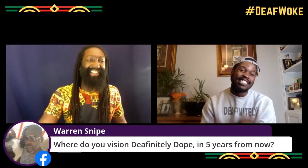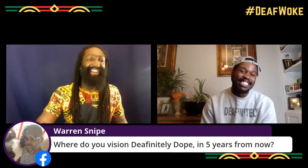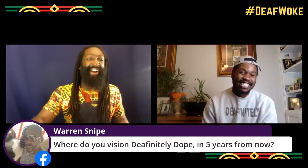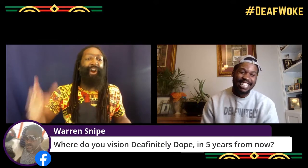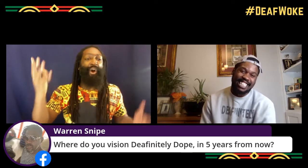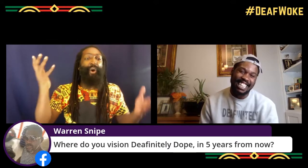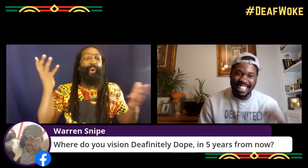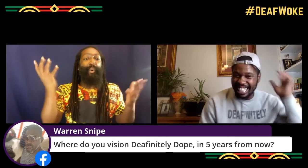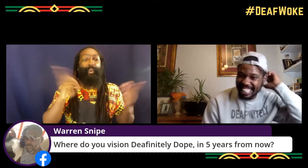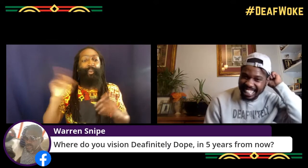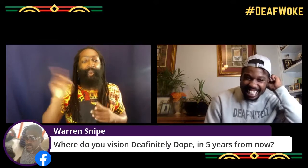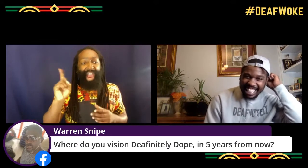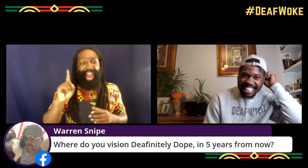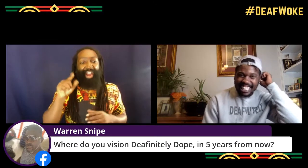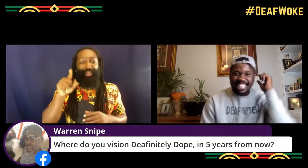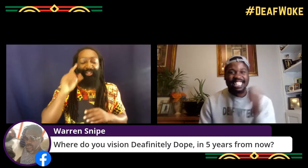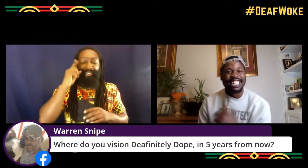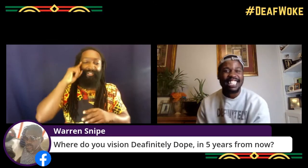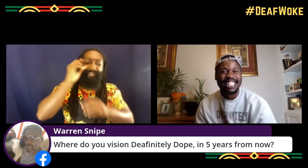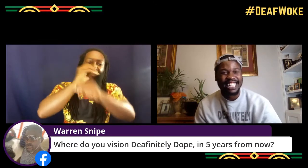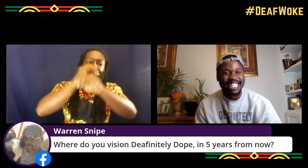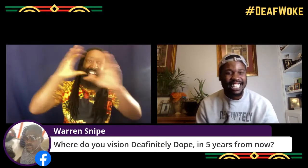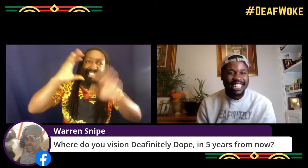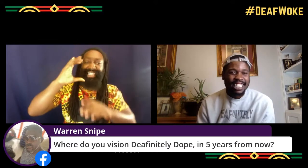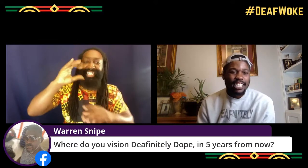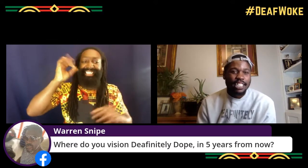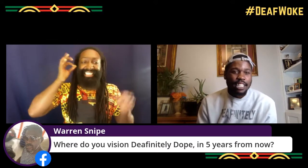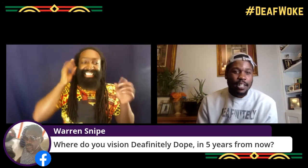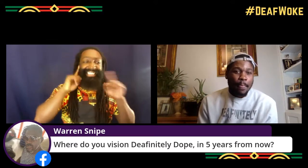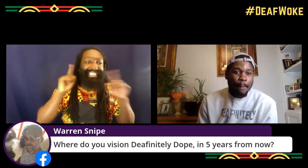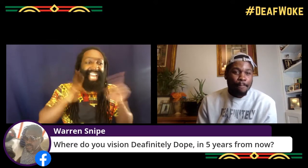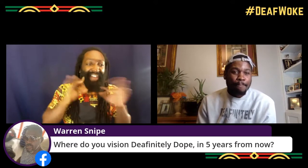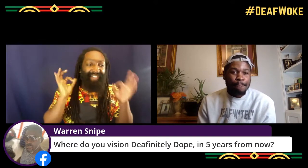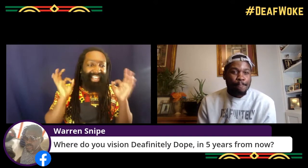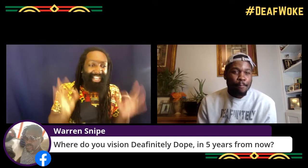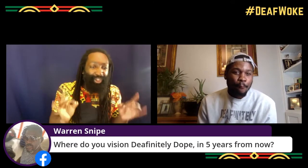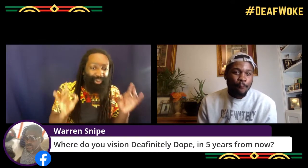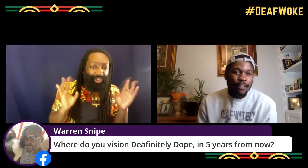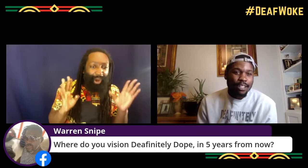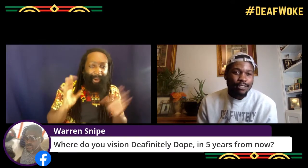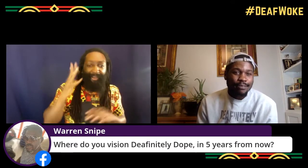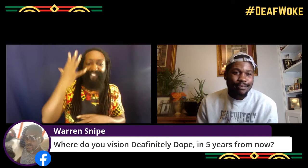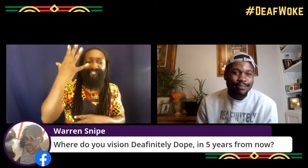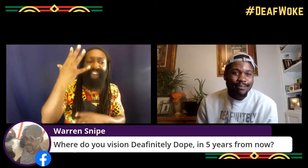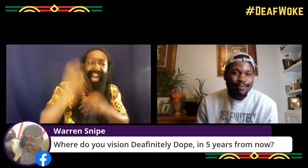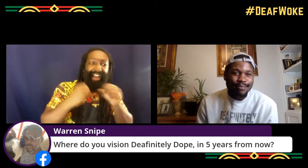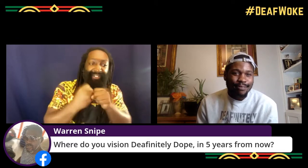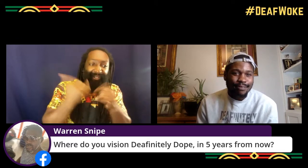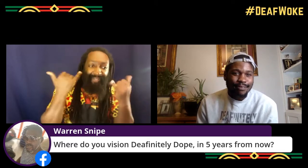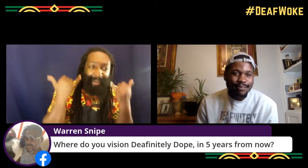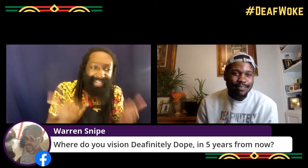But now I'm older so, you know, I'm chilling. So, where do you envision DEAFinitely Dope,